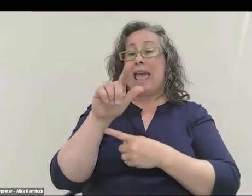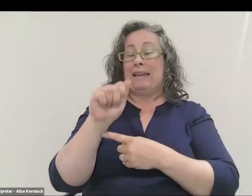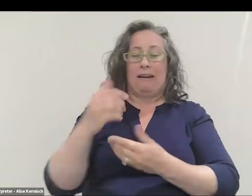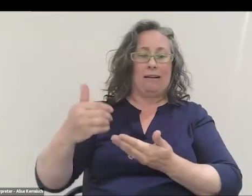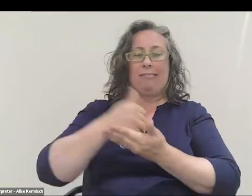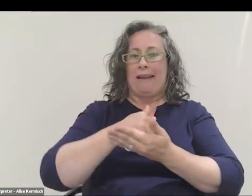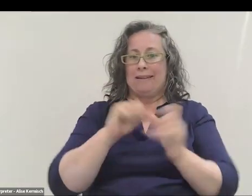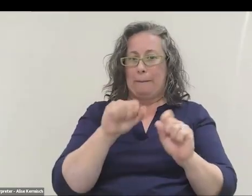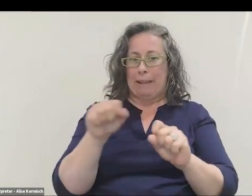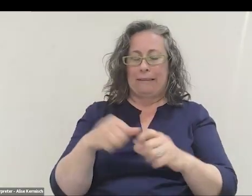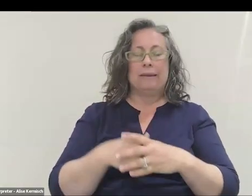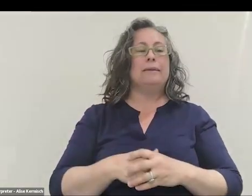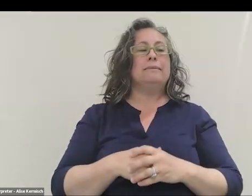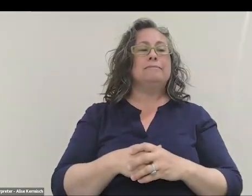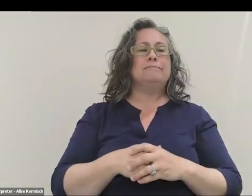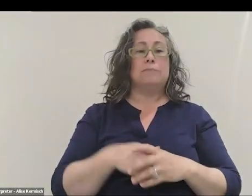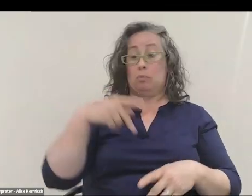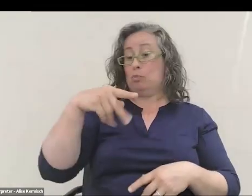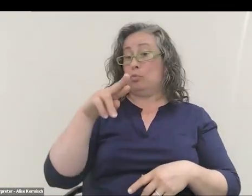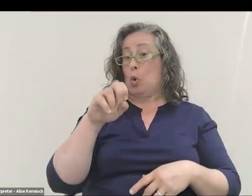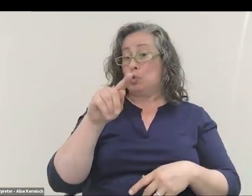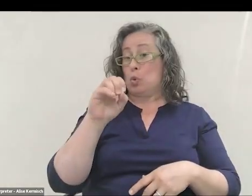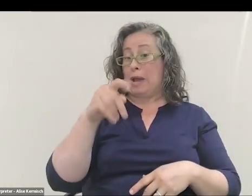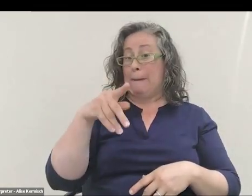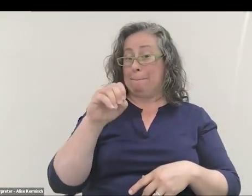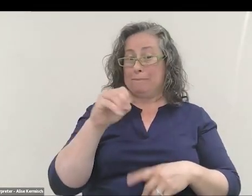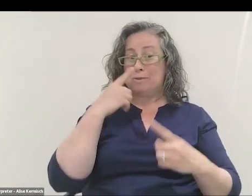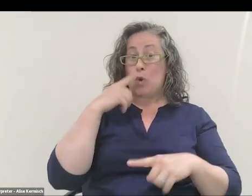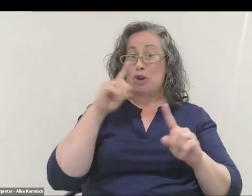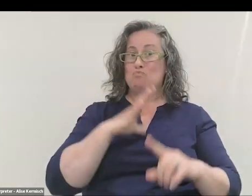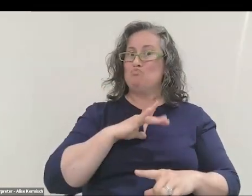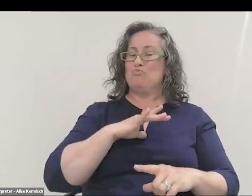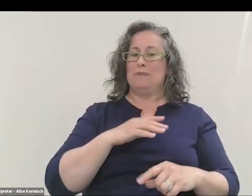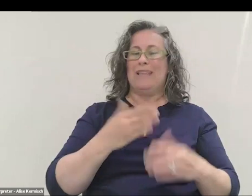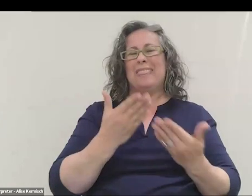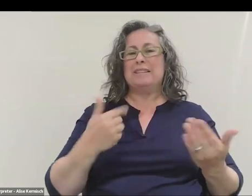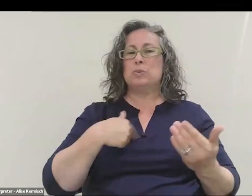and our prototypes worked. There were things we wanted to improve on, especially with the sound, and that's something